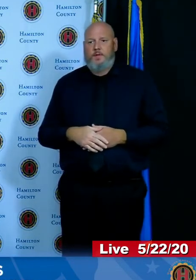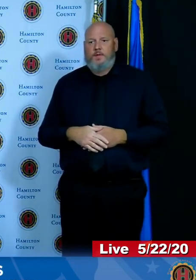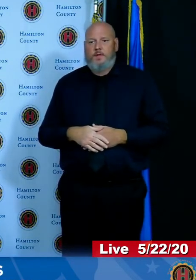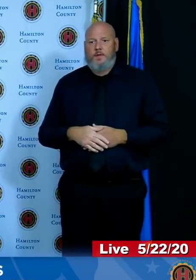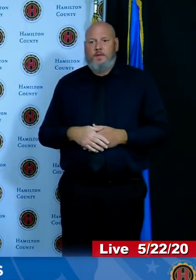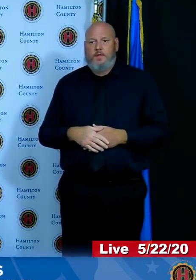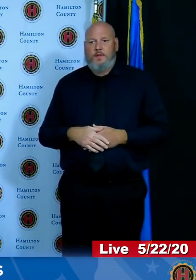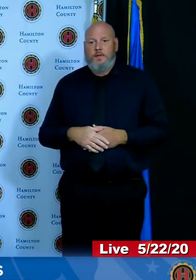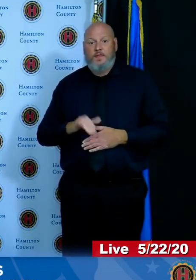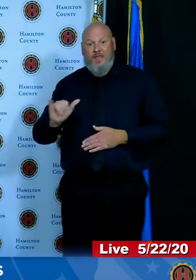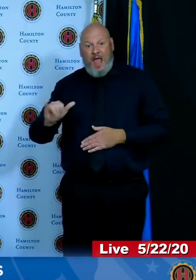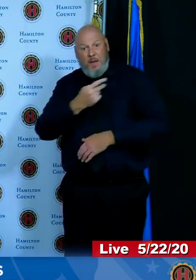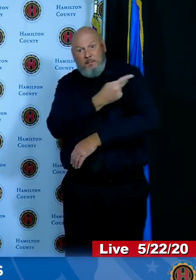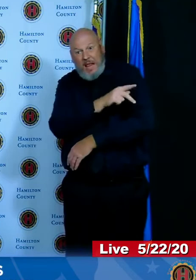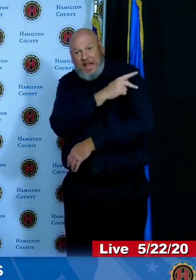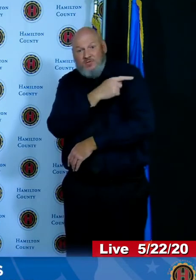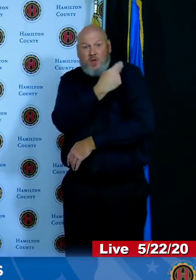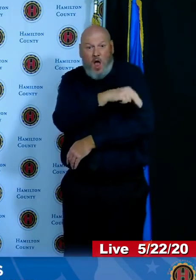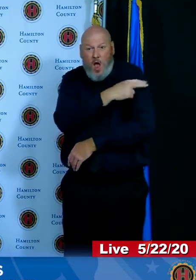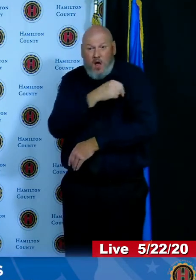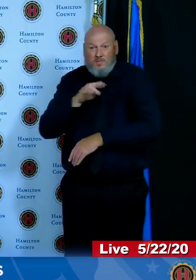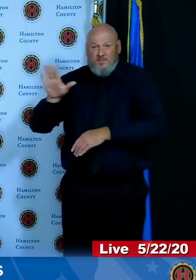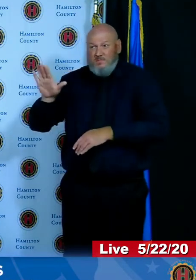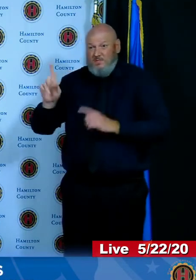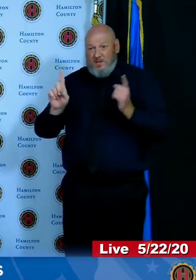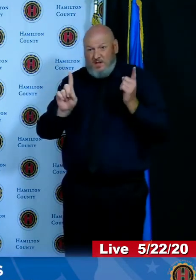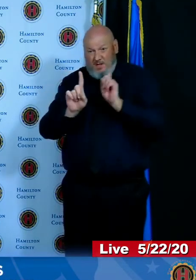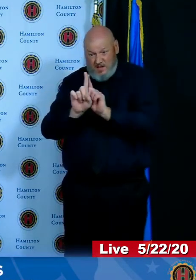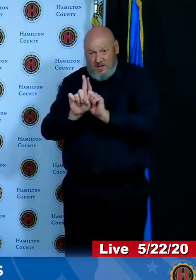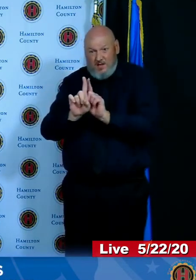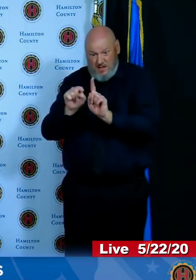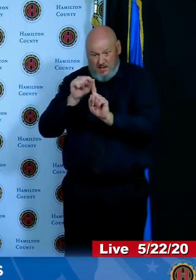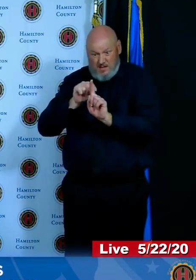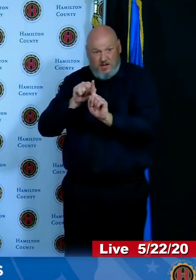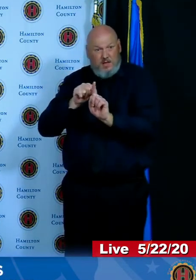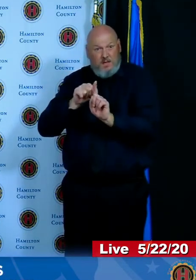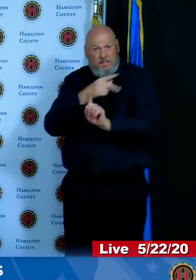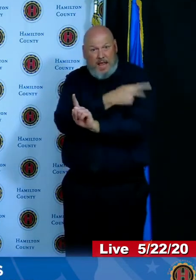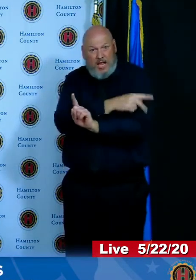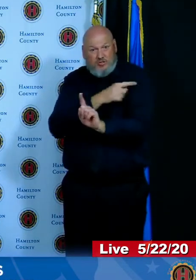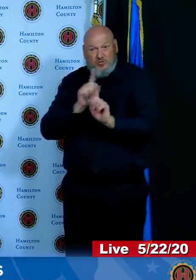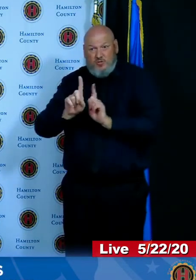them but also serves as a liaison to the family and the nursing staff following